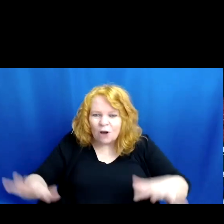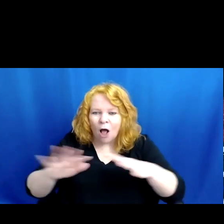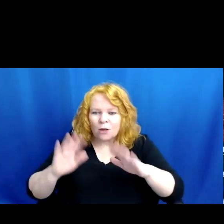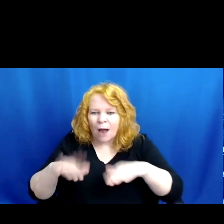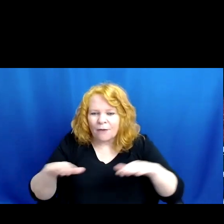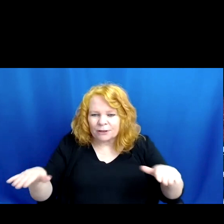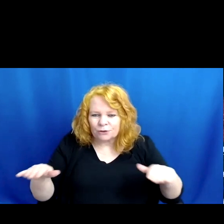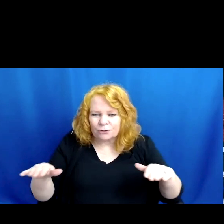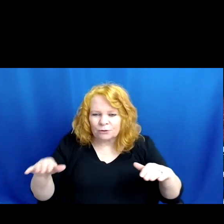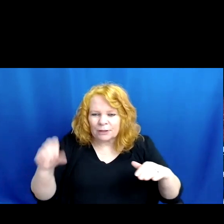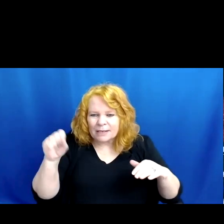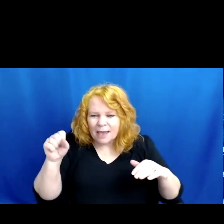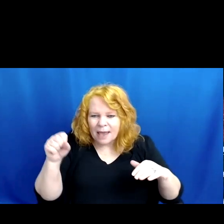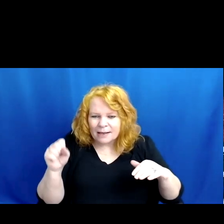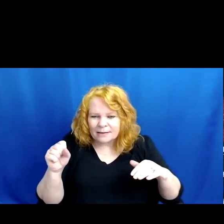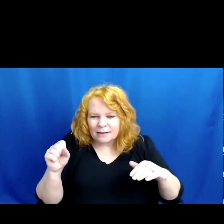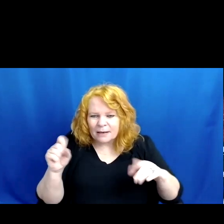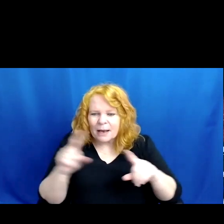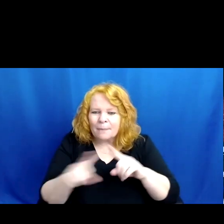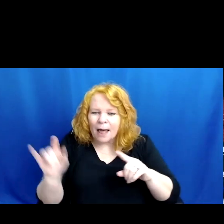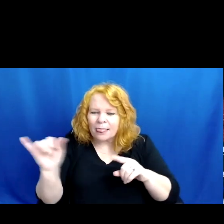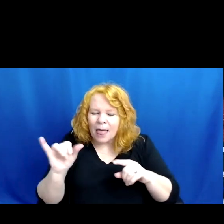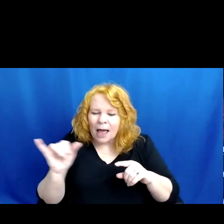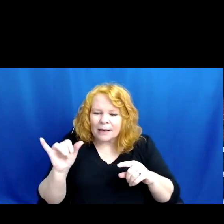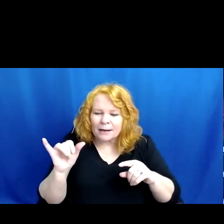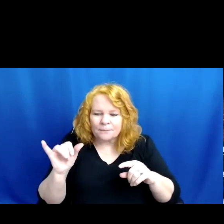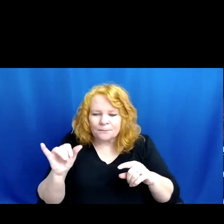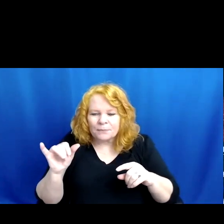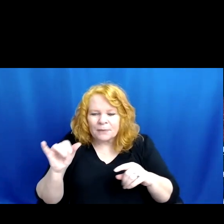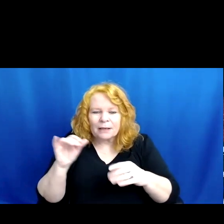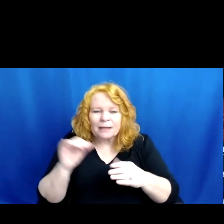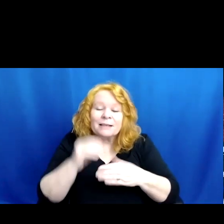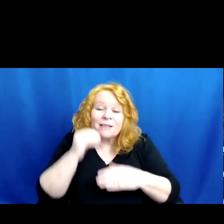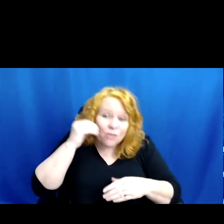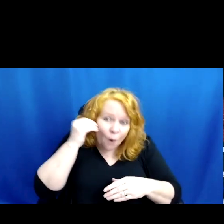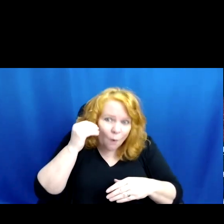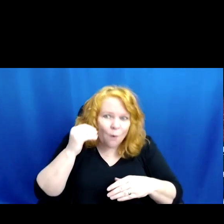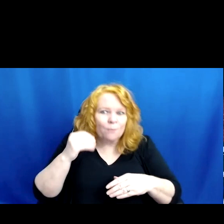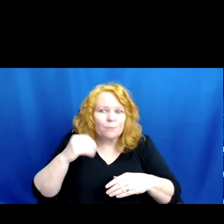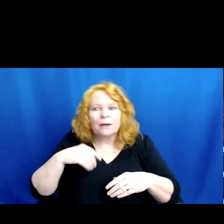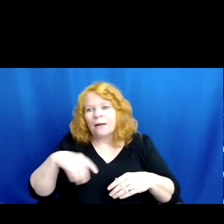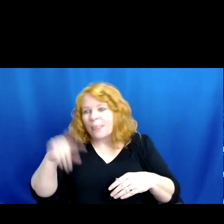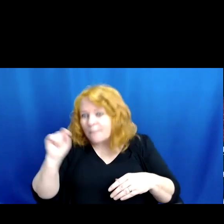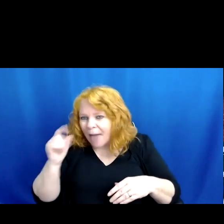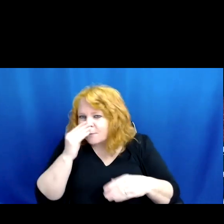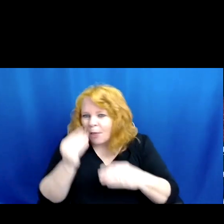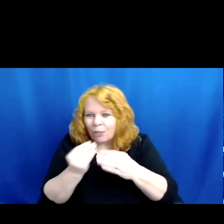It's in the home, the kitchen, the bathroom and the garden. It's maximizing those literacy opportunities.